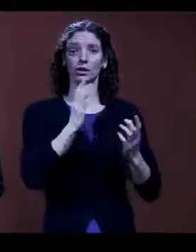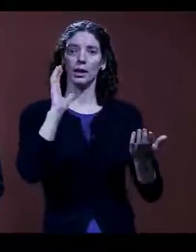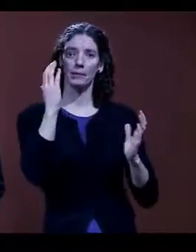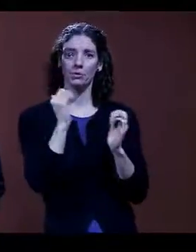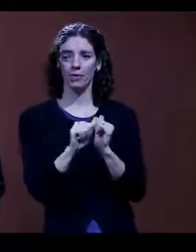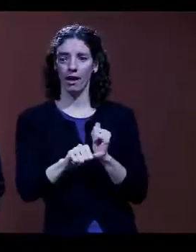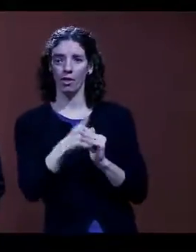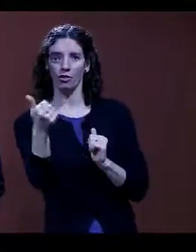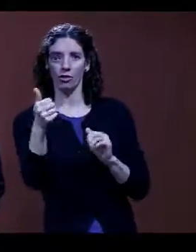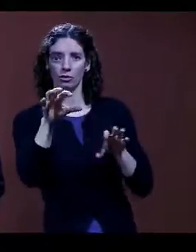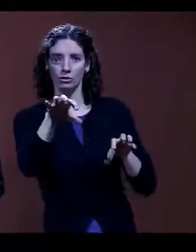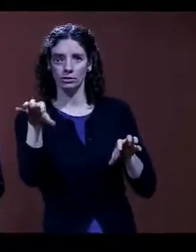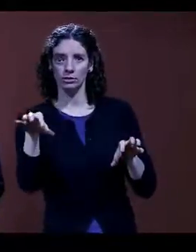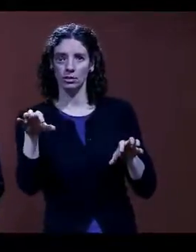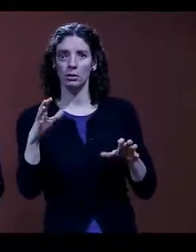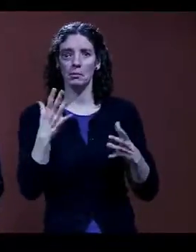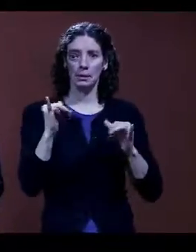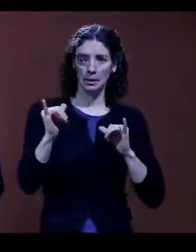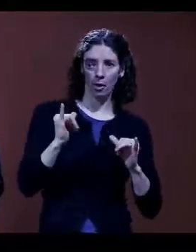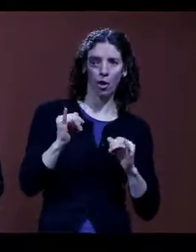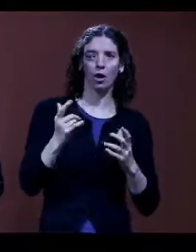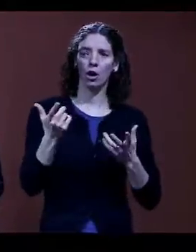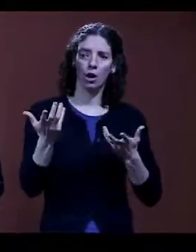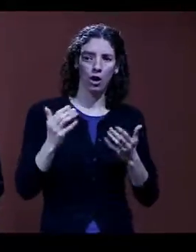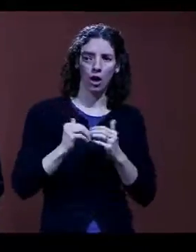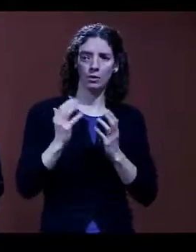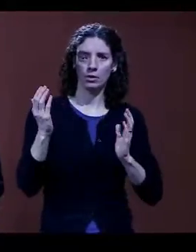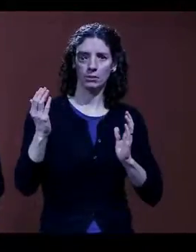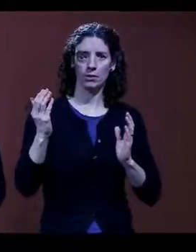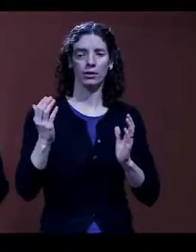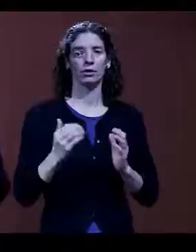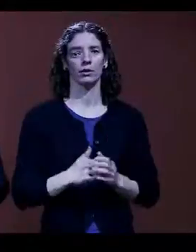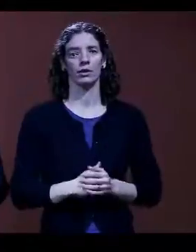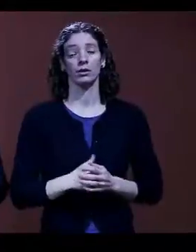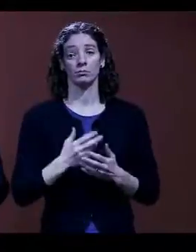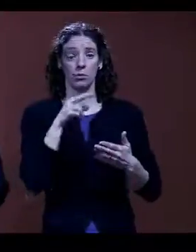looking at the patterns in the data by disability,